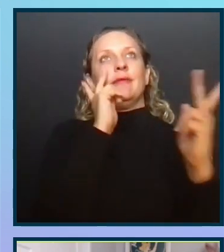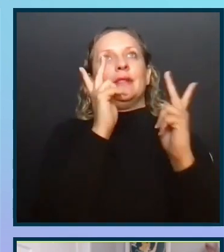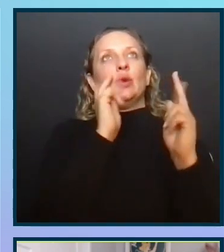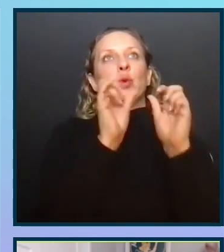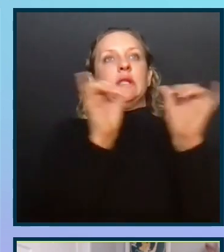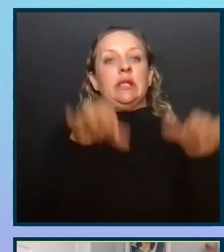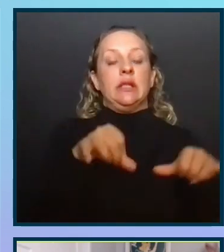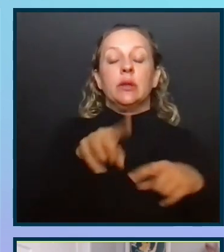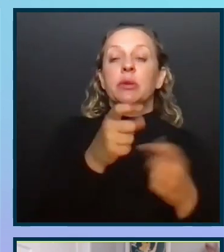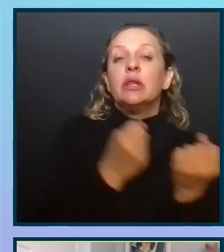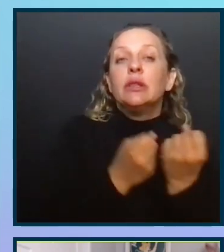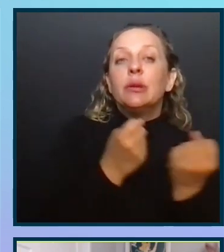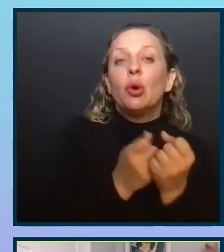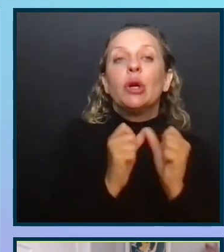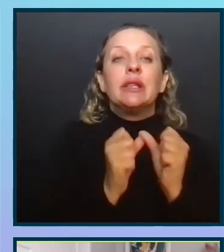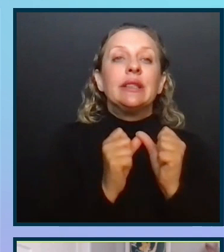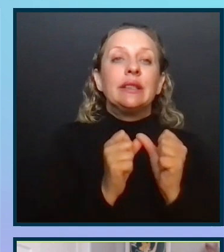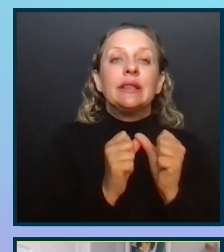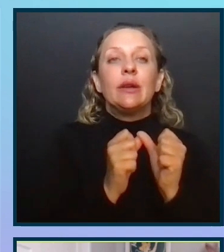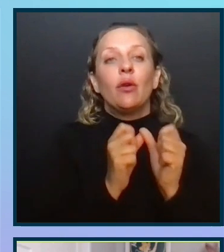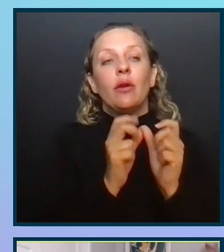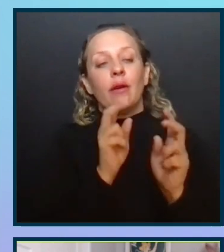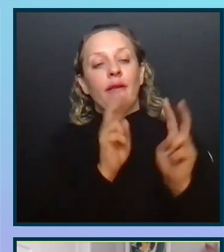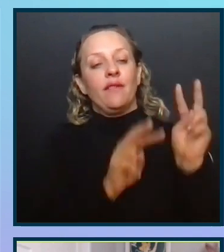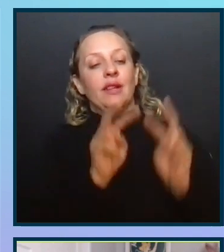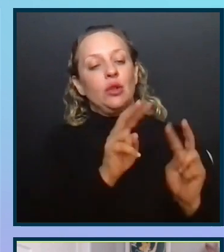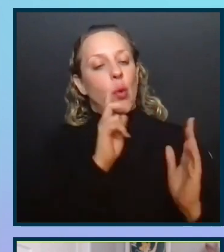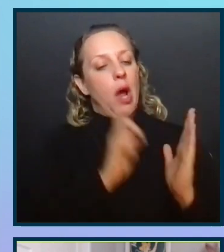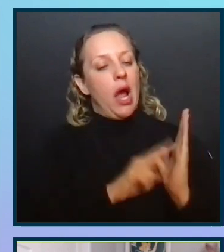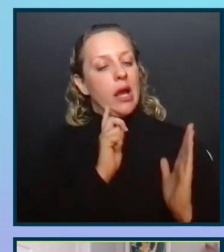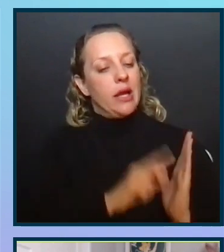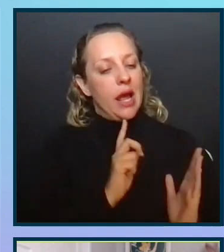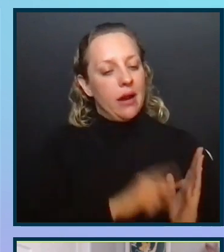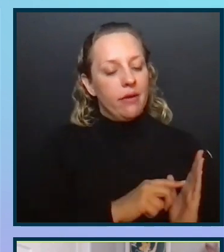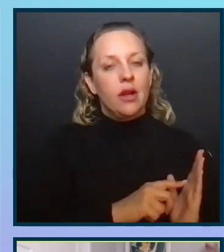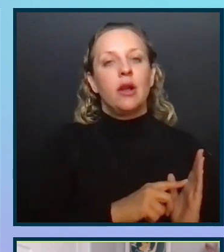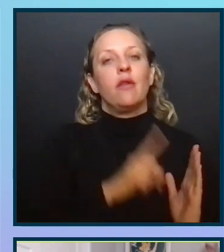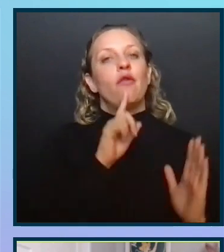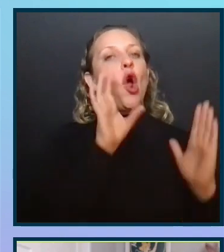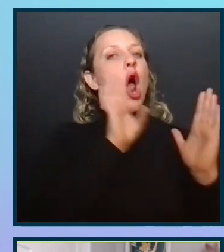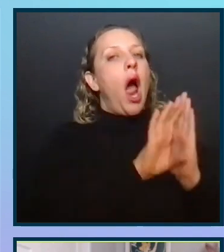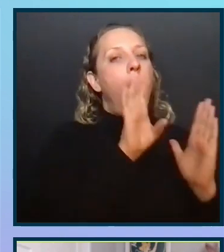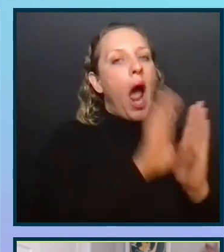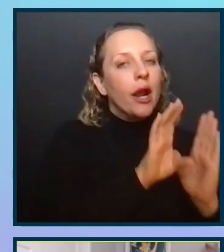They support consistent visual identification related to iconography and typography,